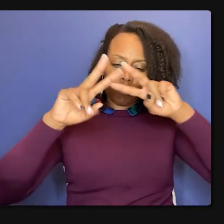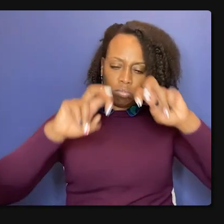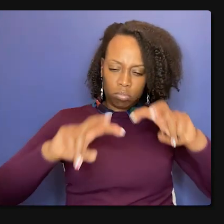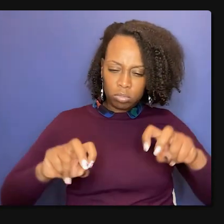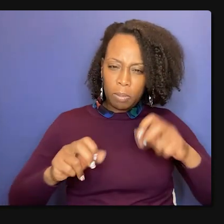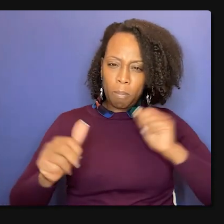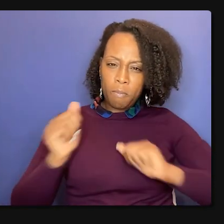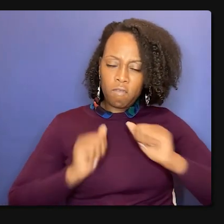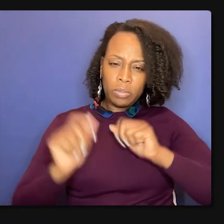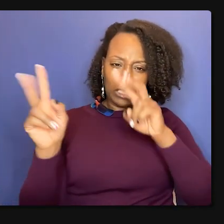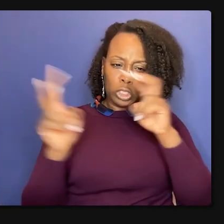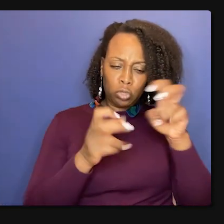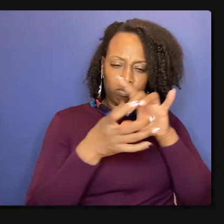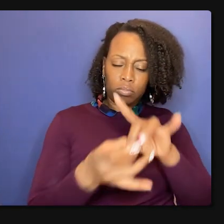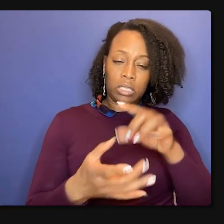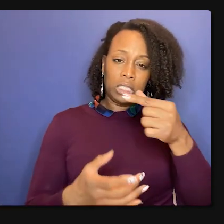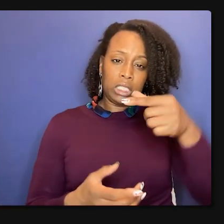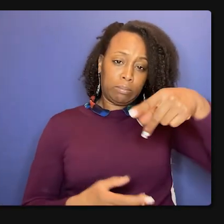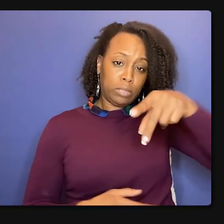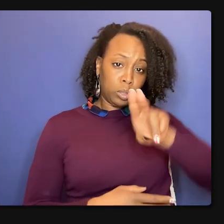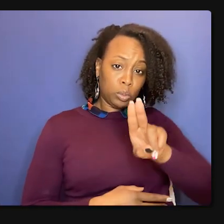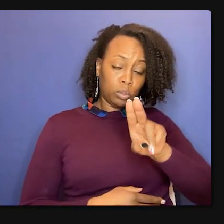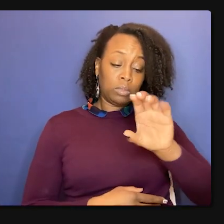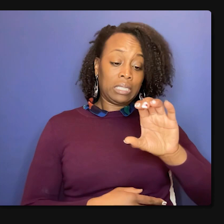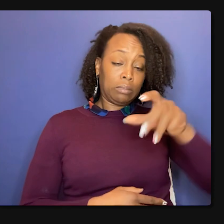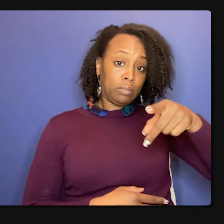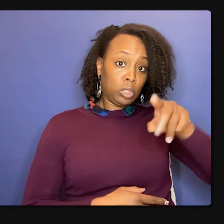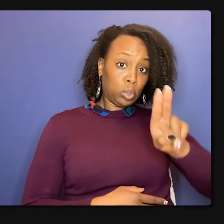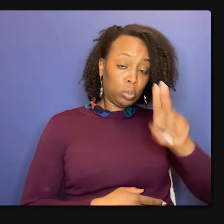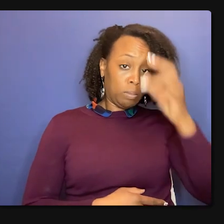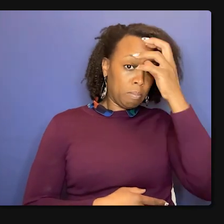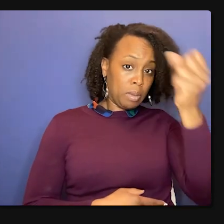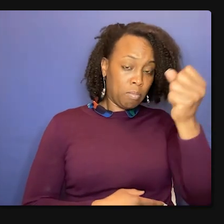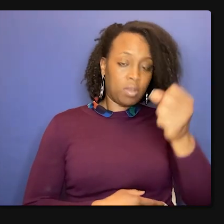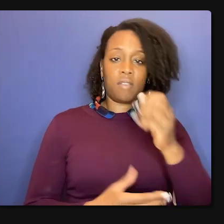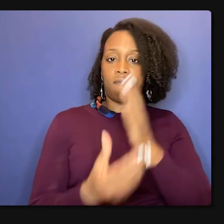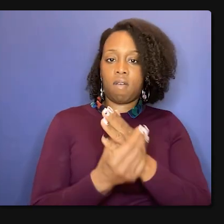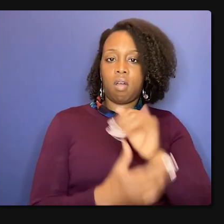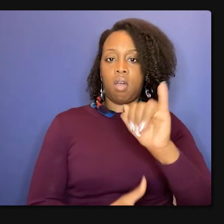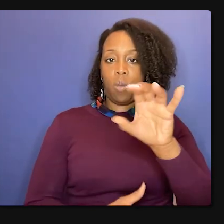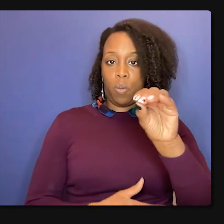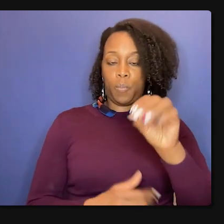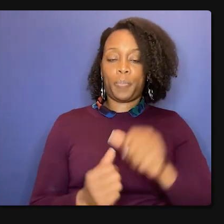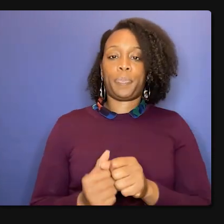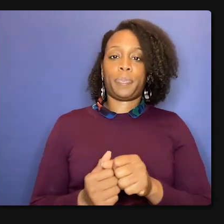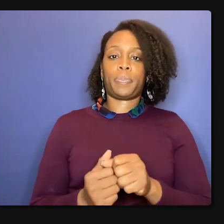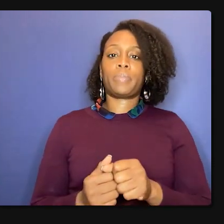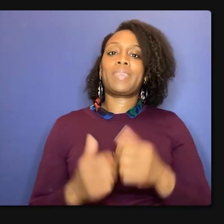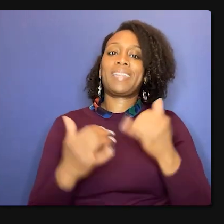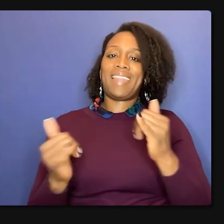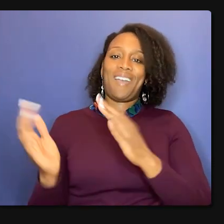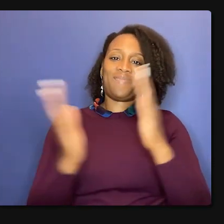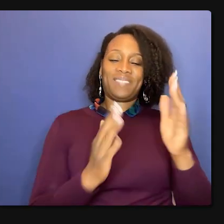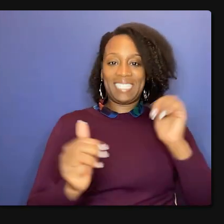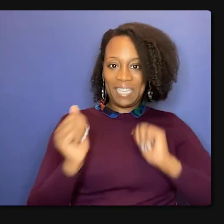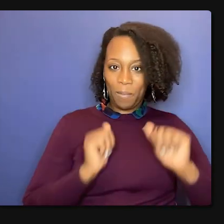related to the GPU, CPU memory and file IO. So now onto the demos.